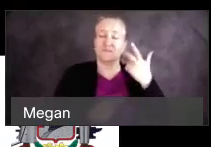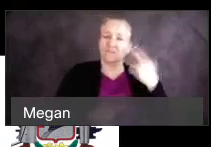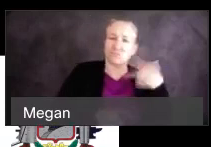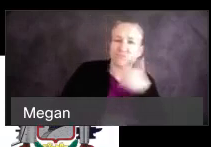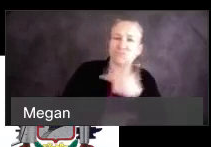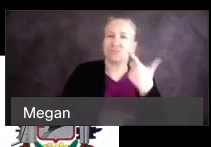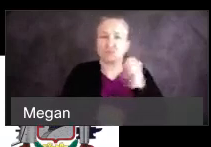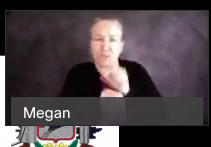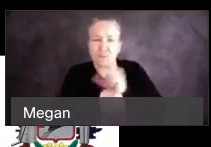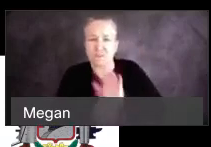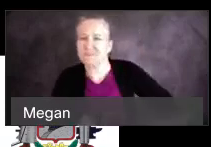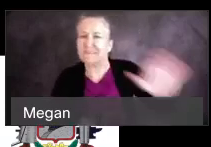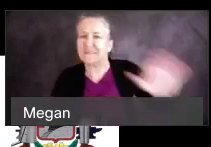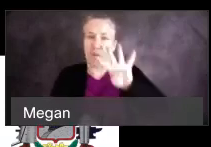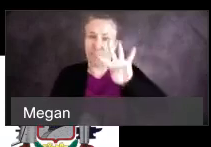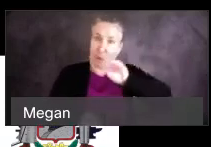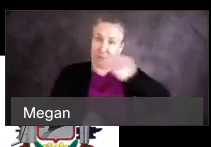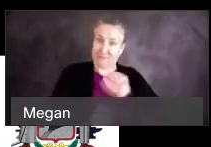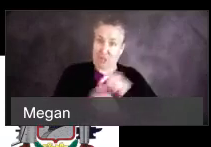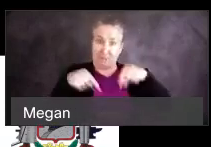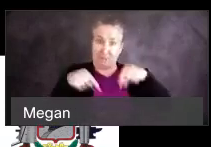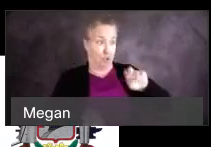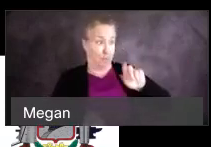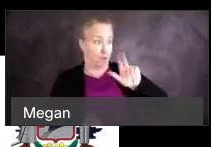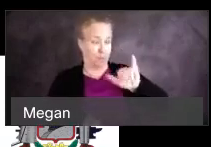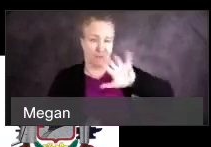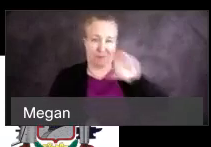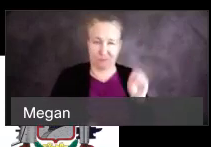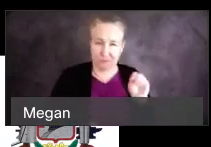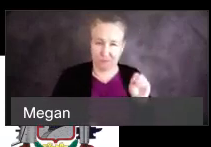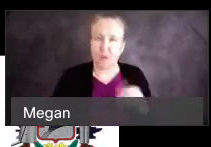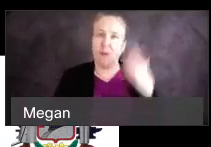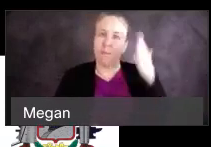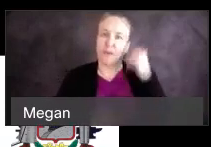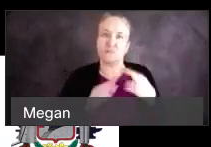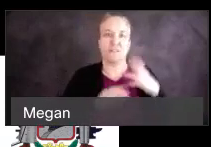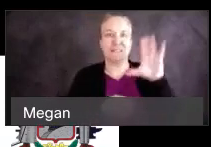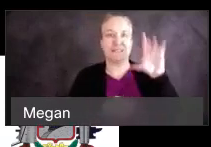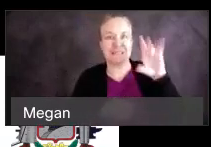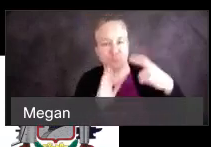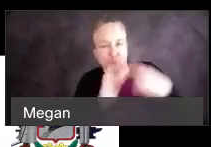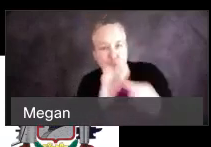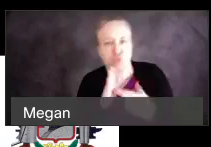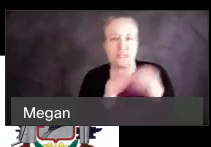in Montgomery County and we know because of mitigation measures and limitations on travel and